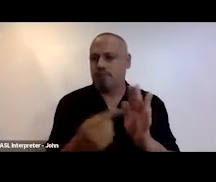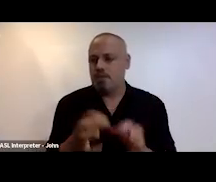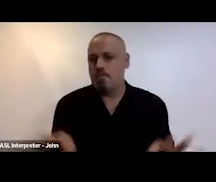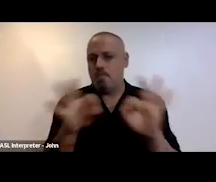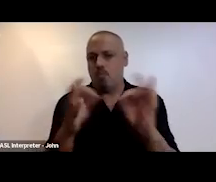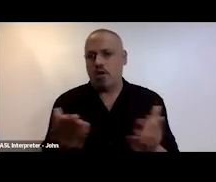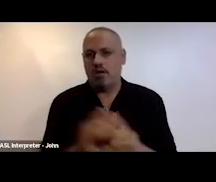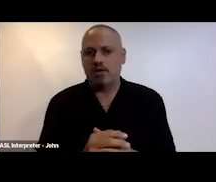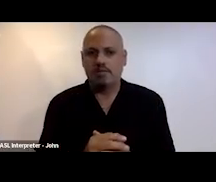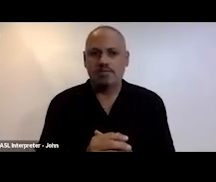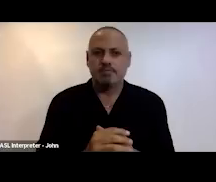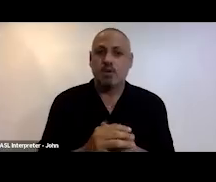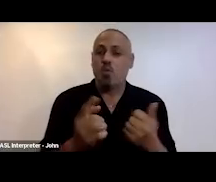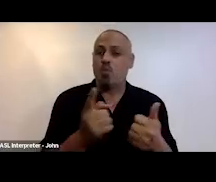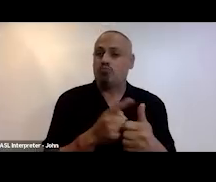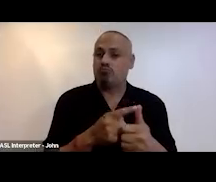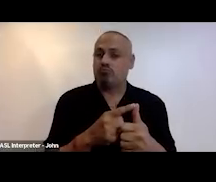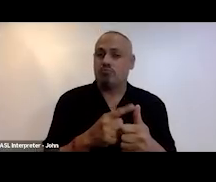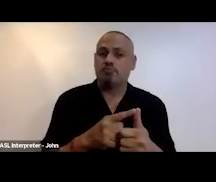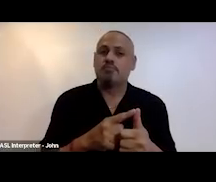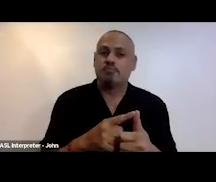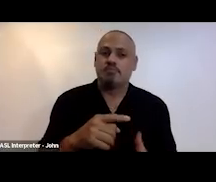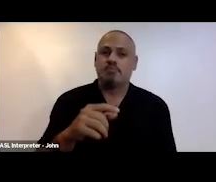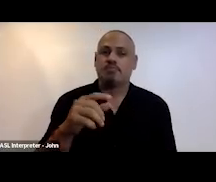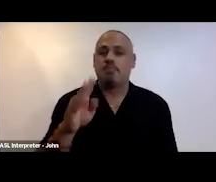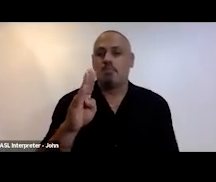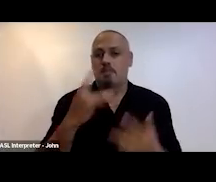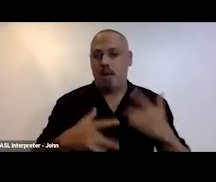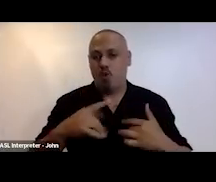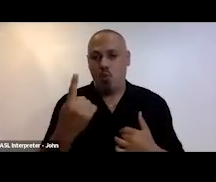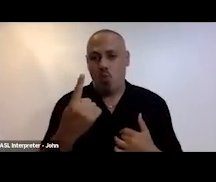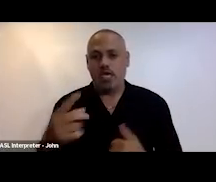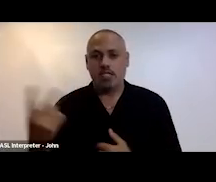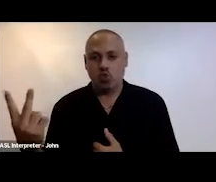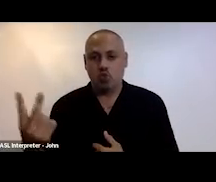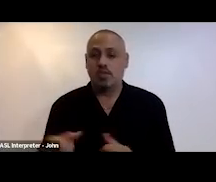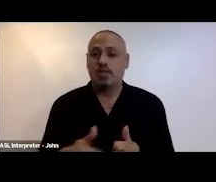bipolar disorder I and bipolar disorder II. And the main difference between these two